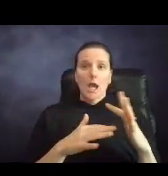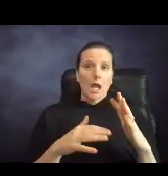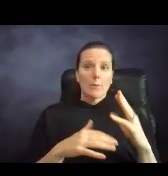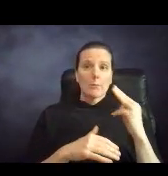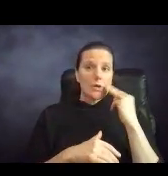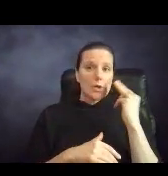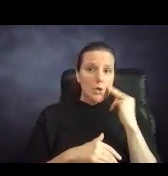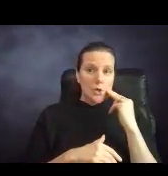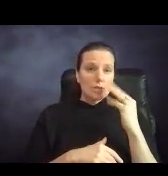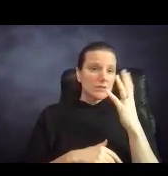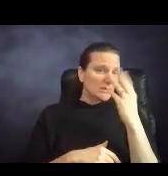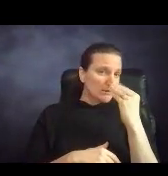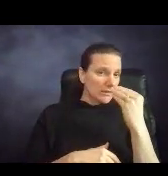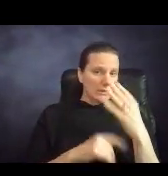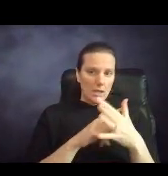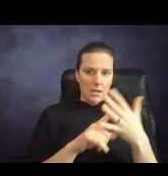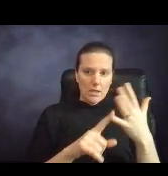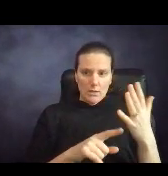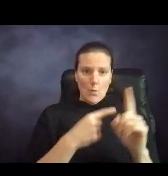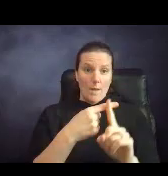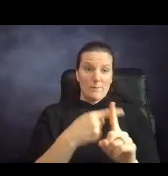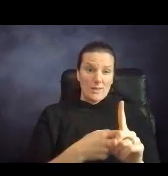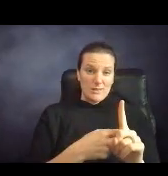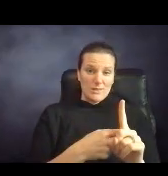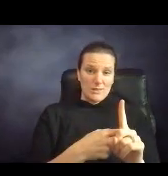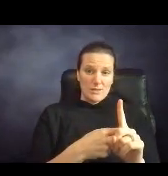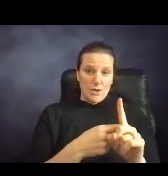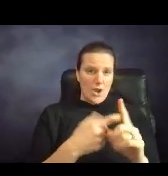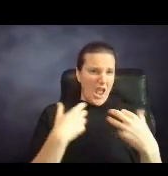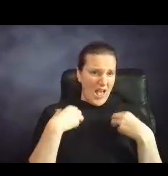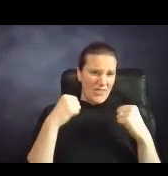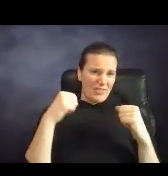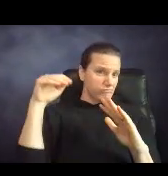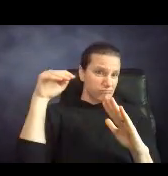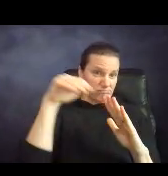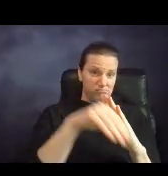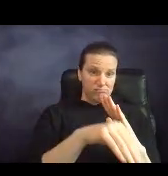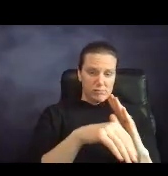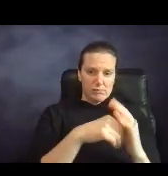I'm not sleeping. I mean, this is in the course of a month. Her health just started to decline. So we got her on a patch, she was on oral,